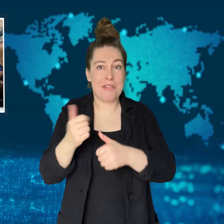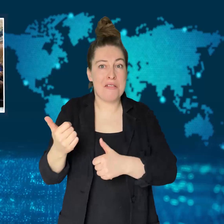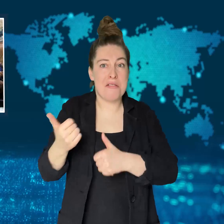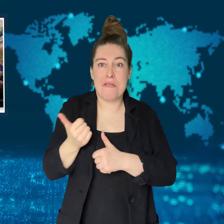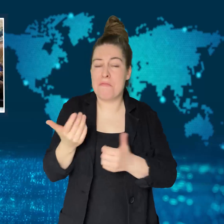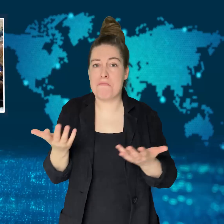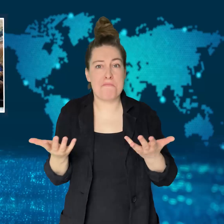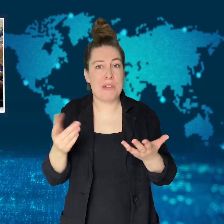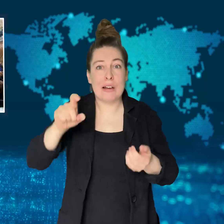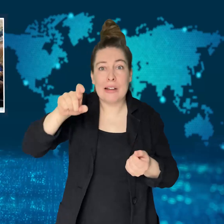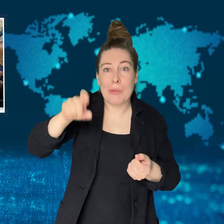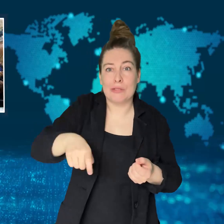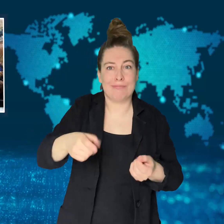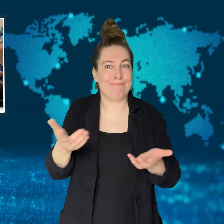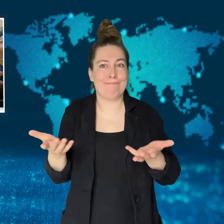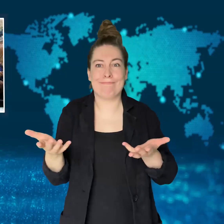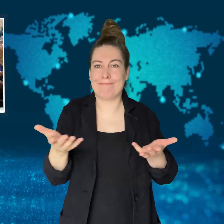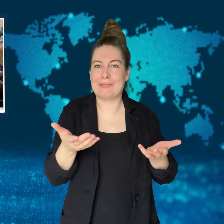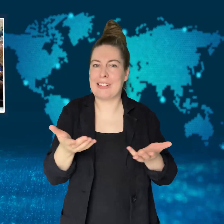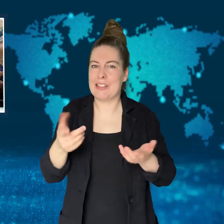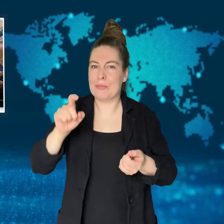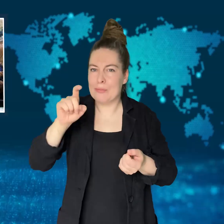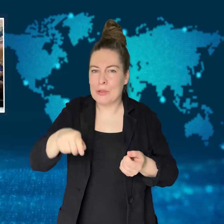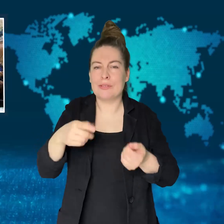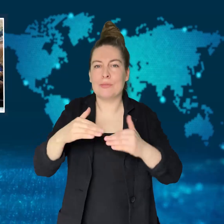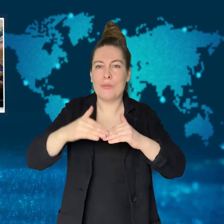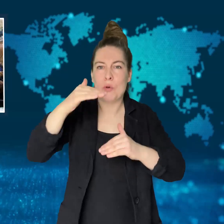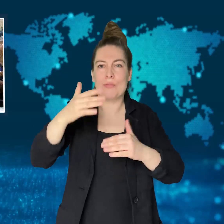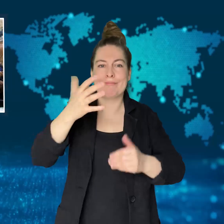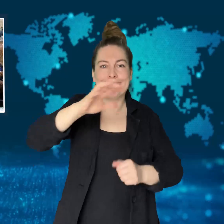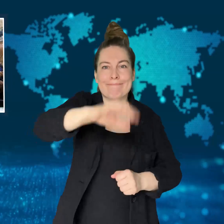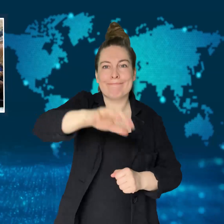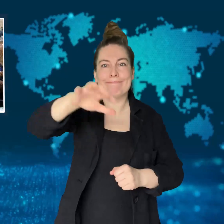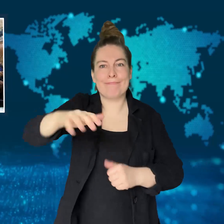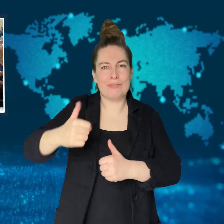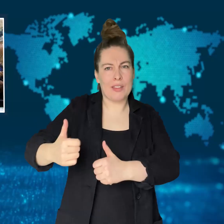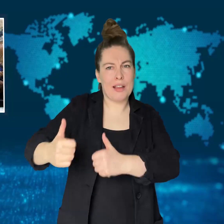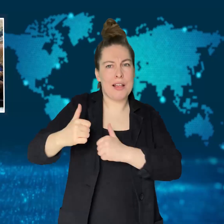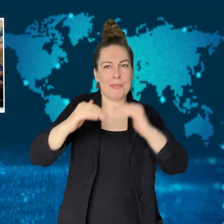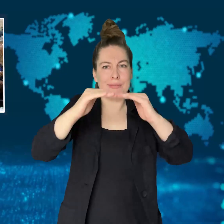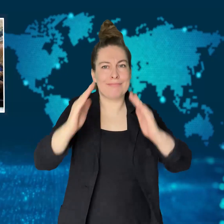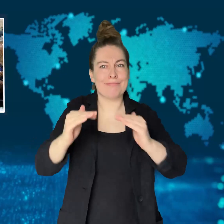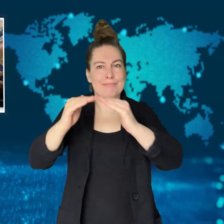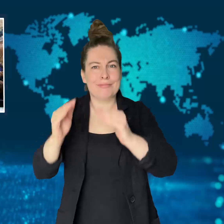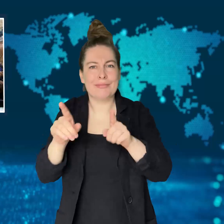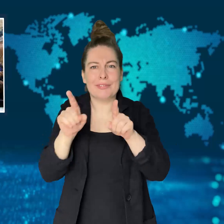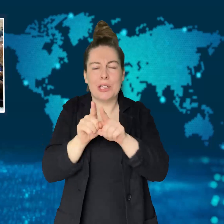infrastructure are lacking.